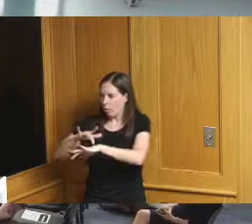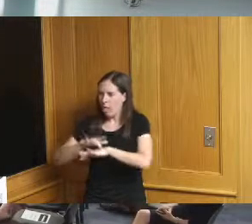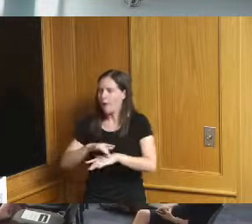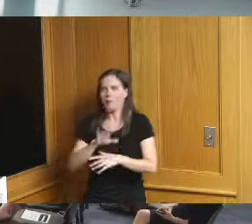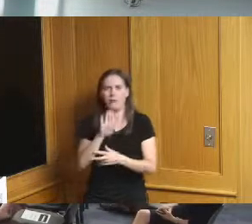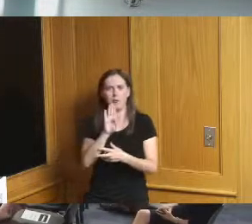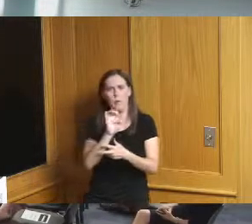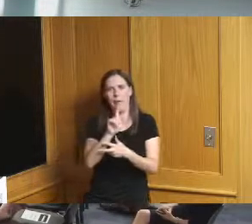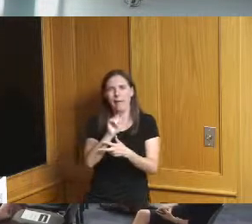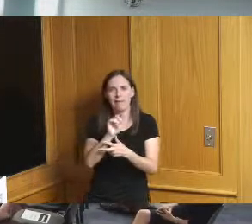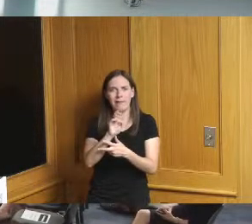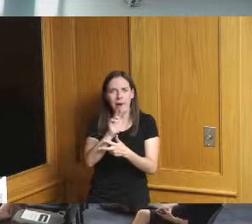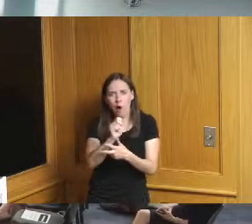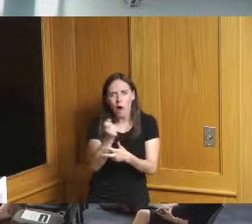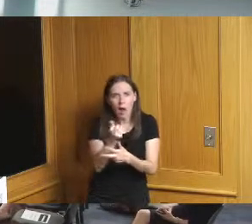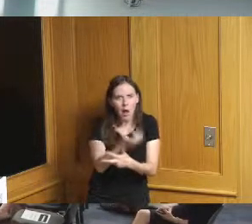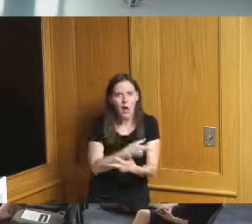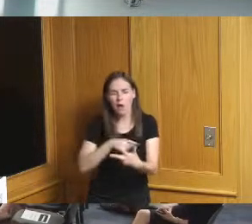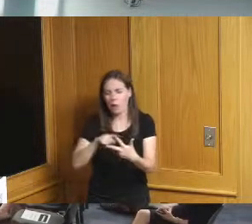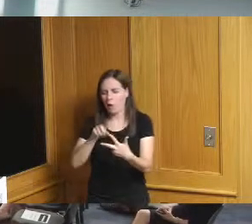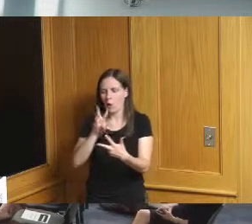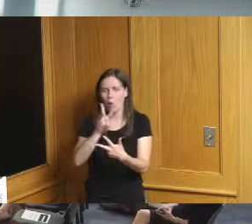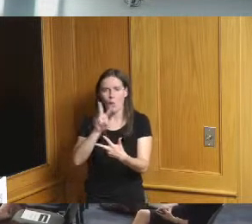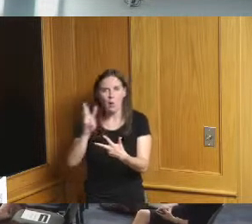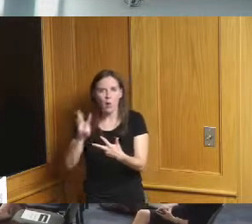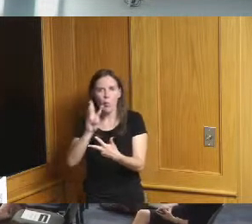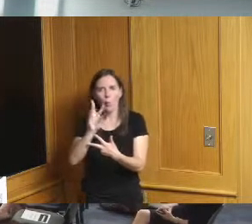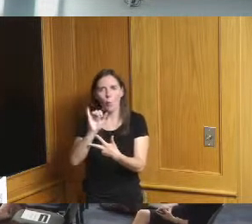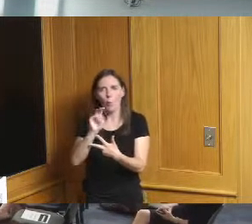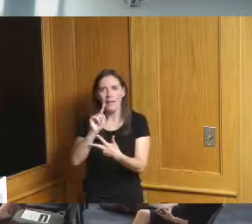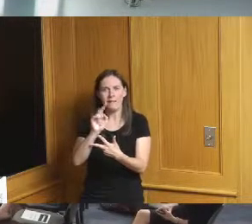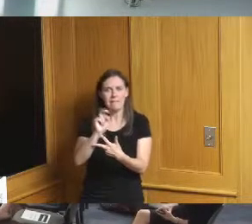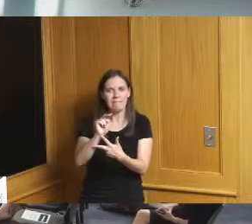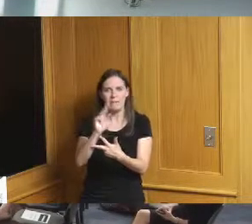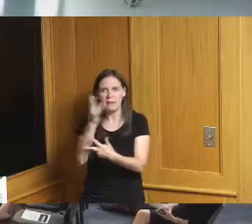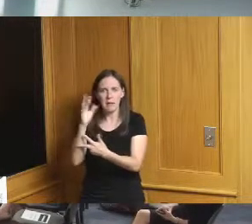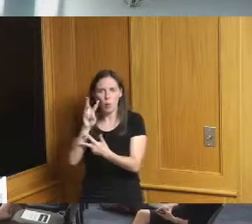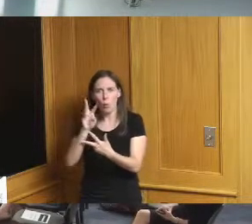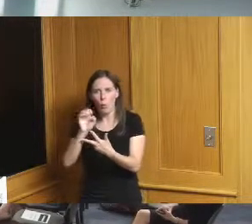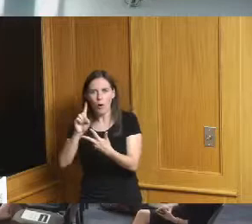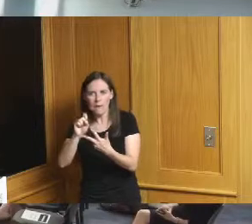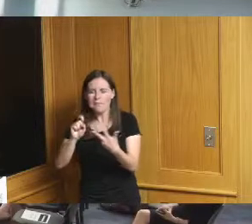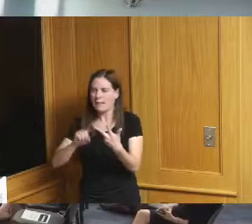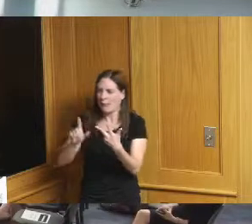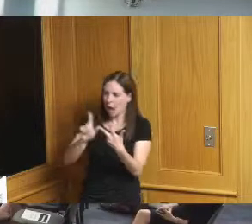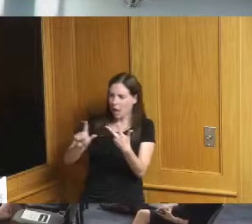Winton Wood and Marriot and Sharonville an apartment complex and that library so again thank you for